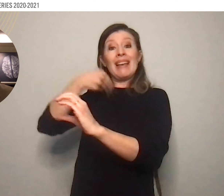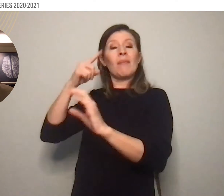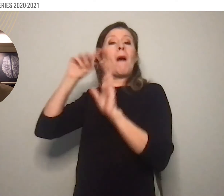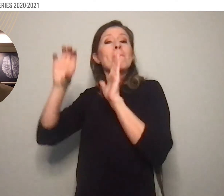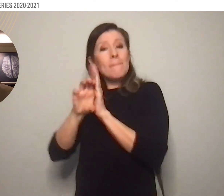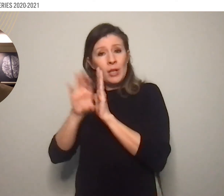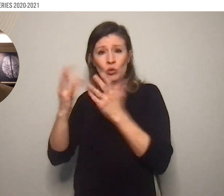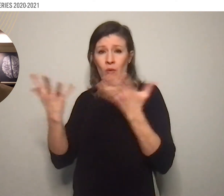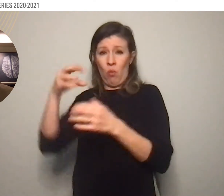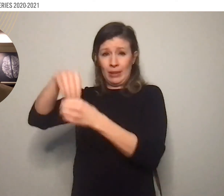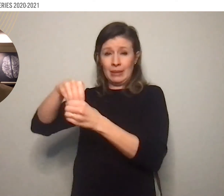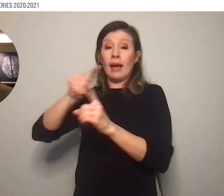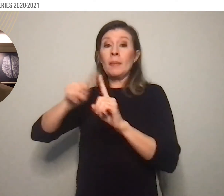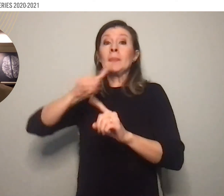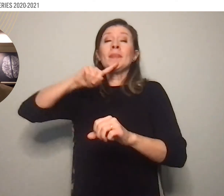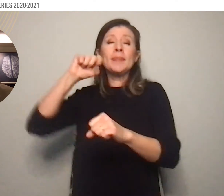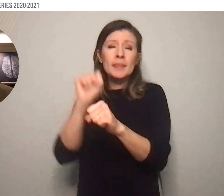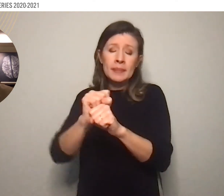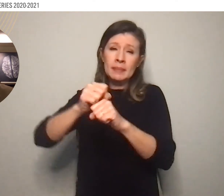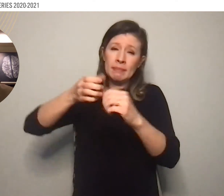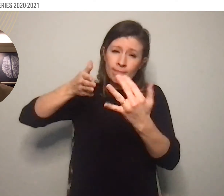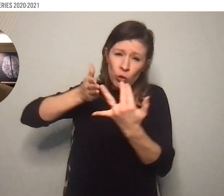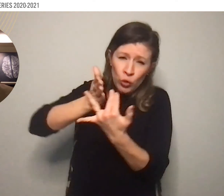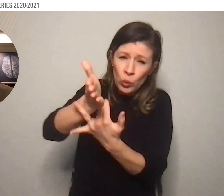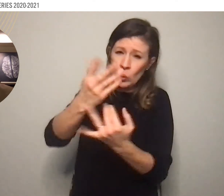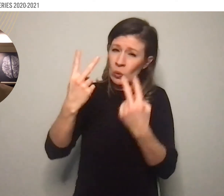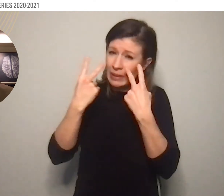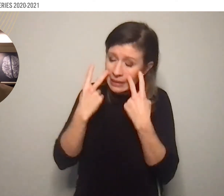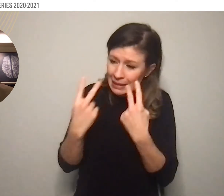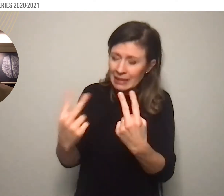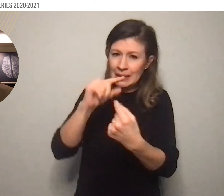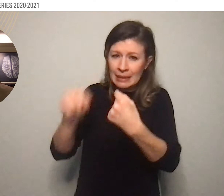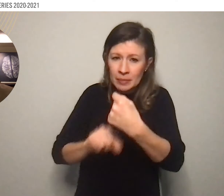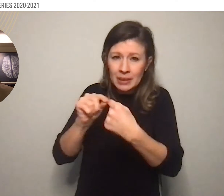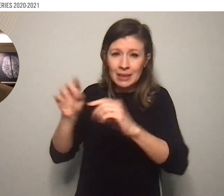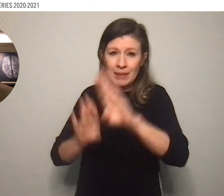the brain but not at a scale where we can really clarify the specific biology that underlies it.